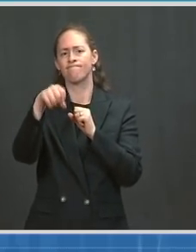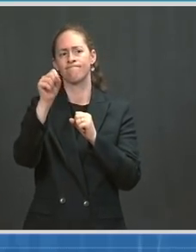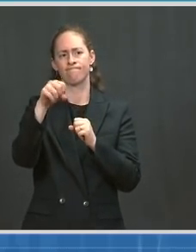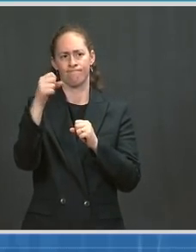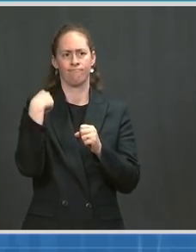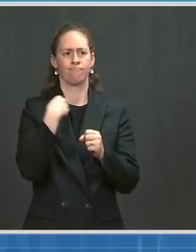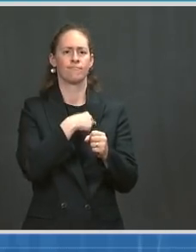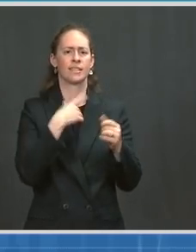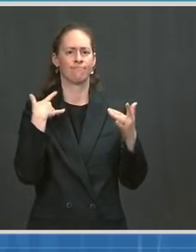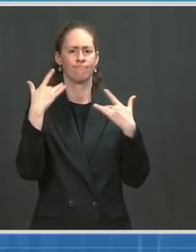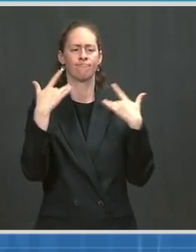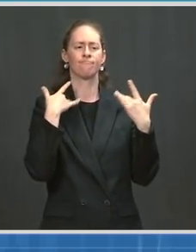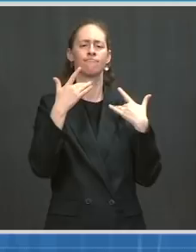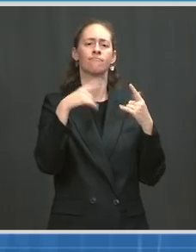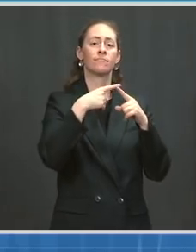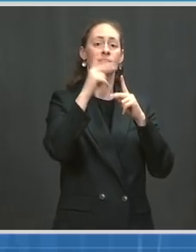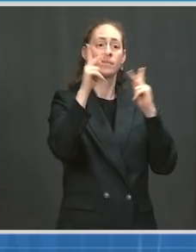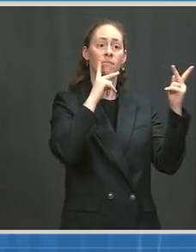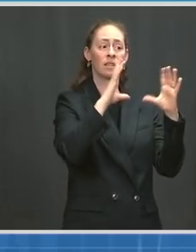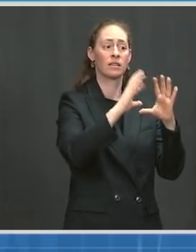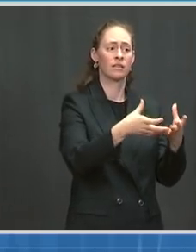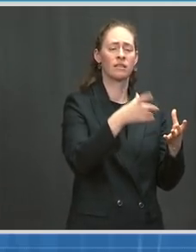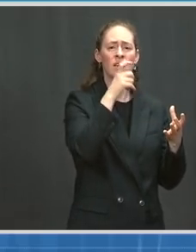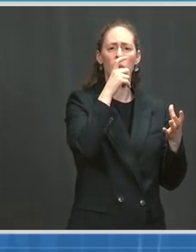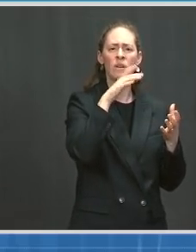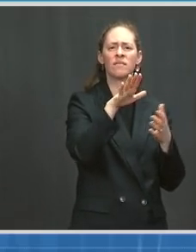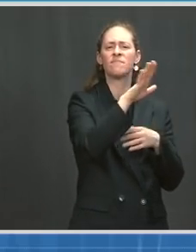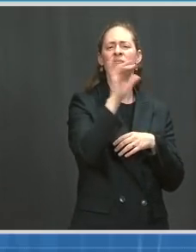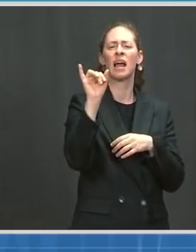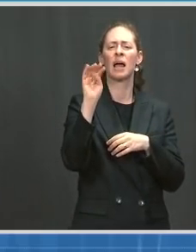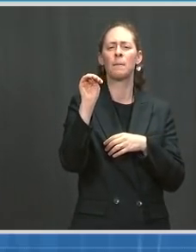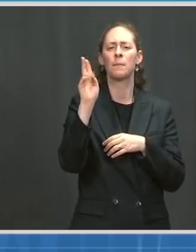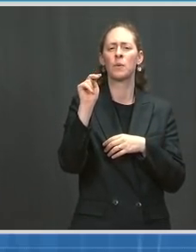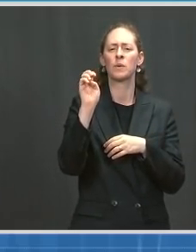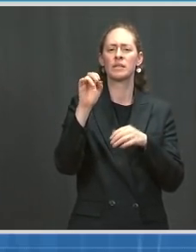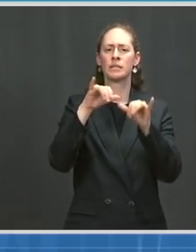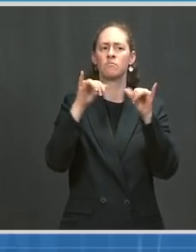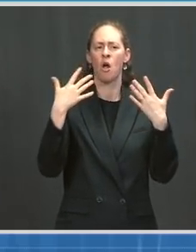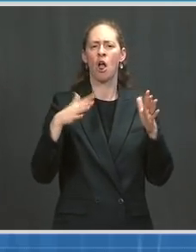particularly profoundly immunosuppressed -- such as some of the solid organ transplant patients,